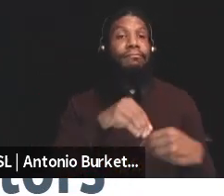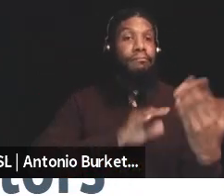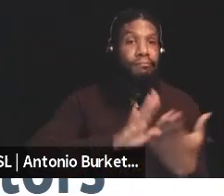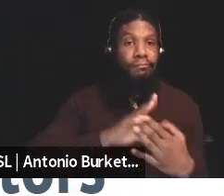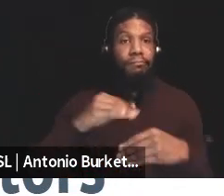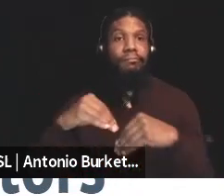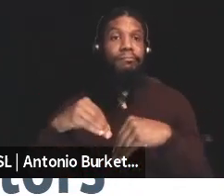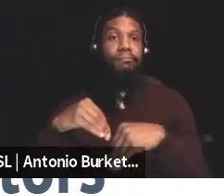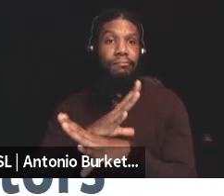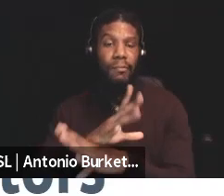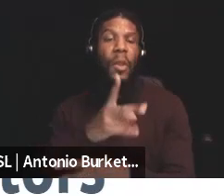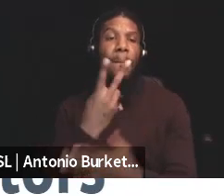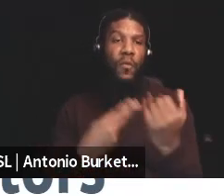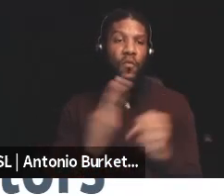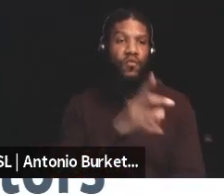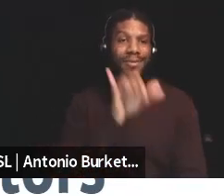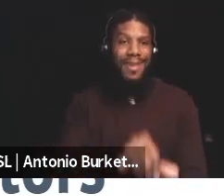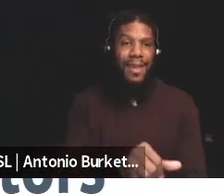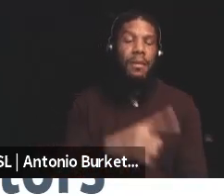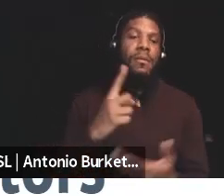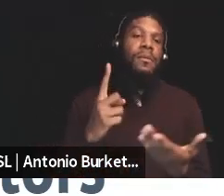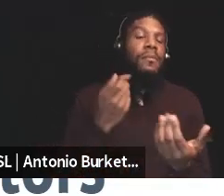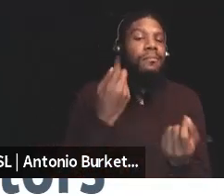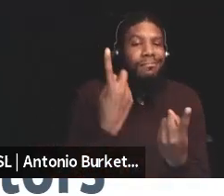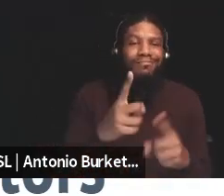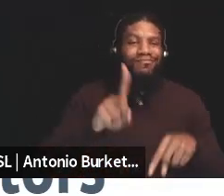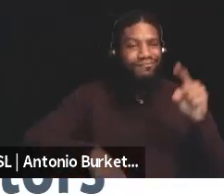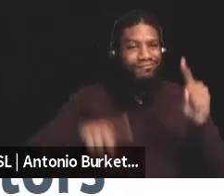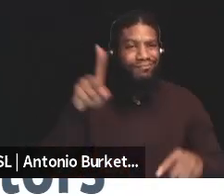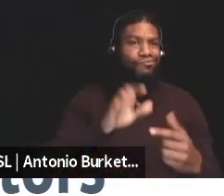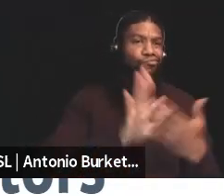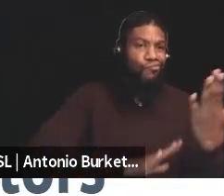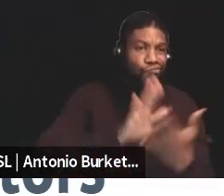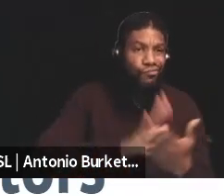given day there are usually some tutors working within the Studio space and some teleworking,